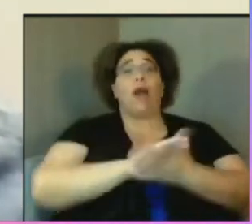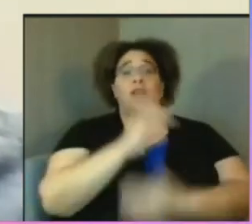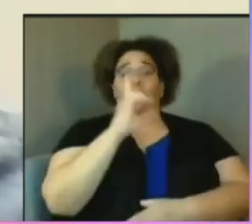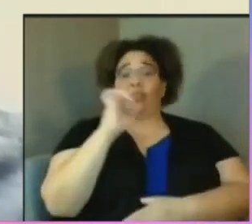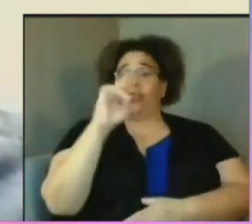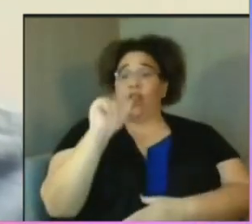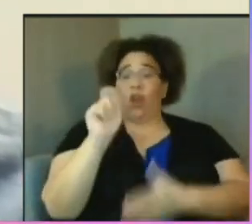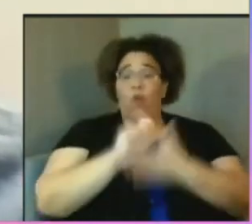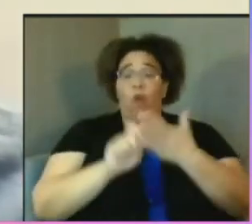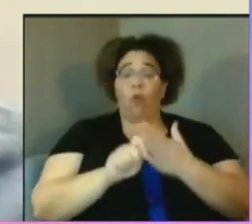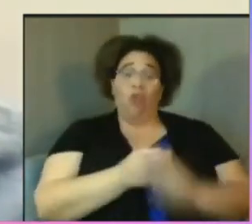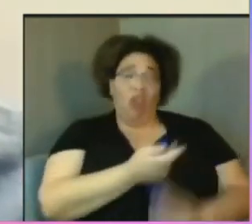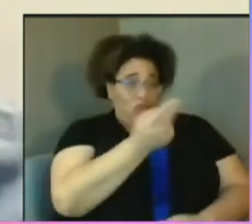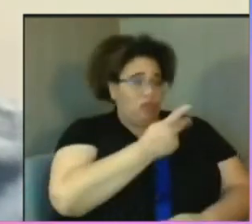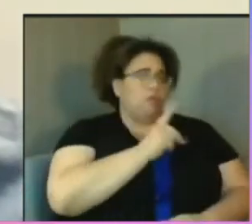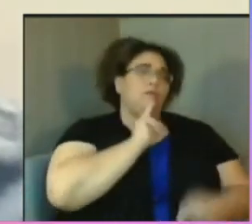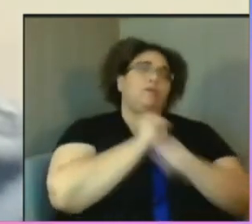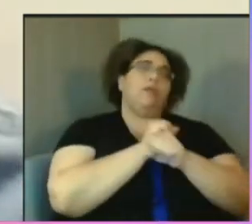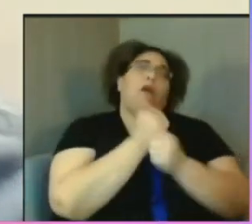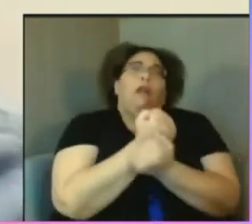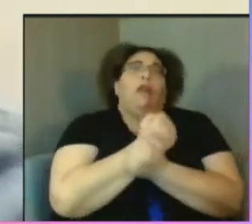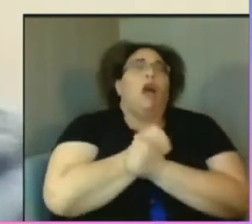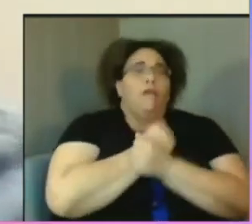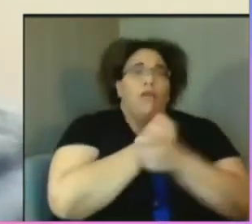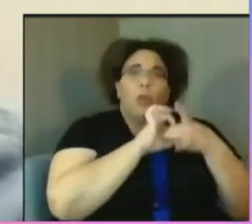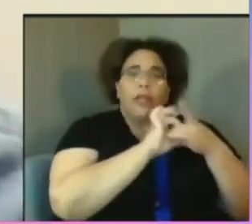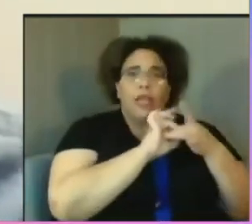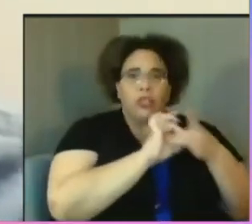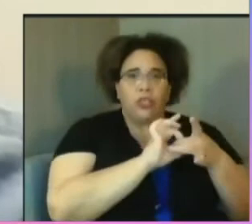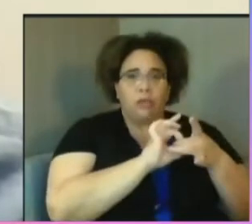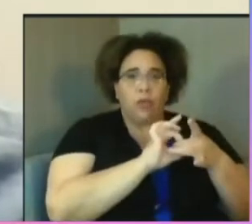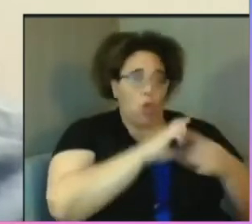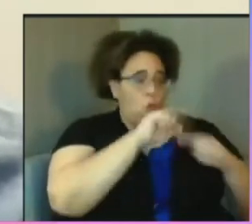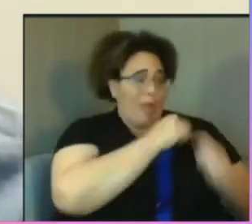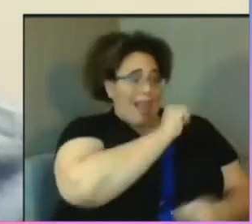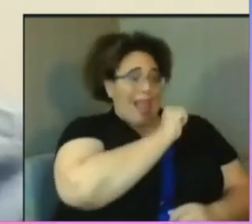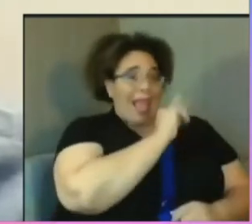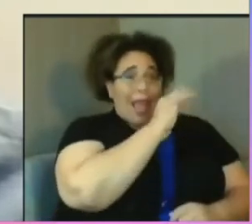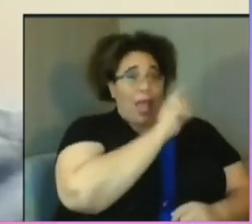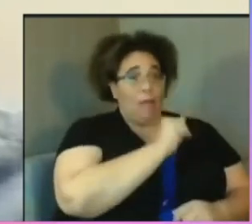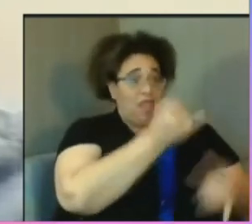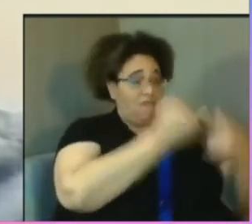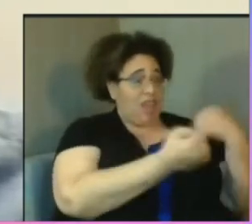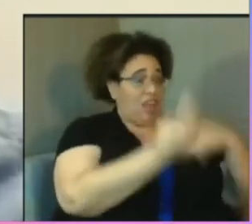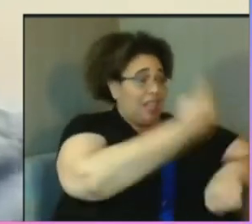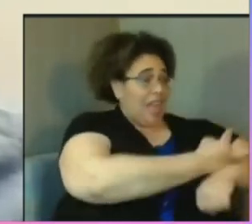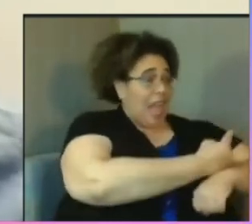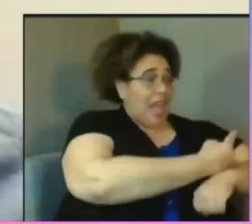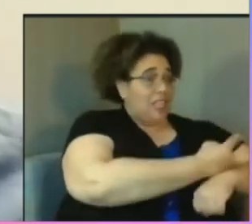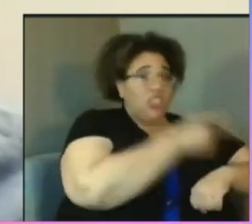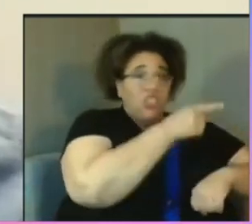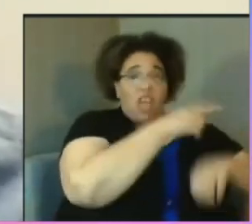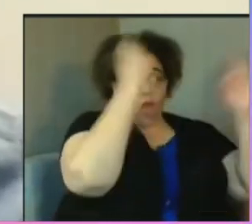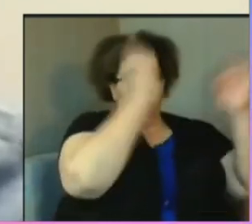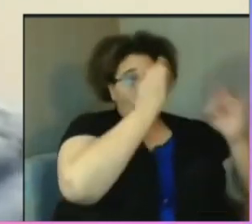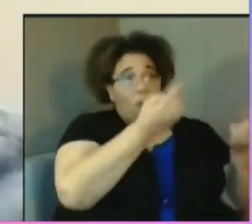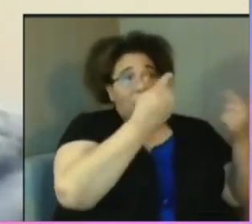and Donna in Amy's final days she still didn't know what happened with the Supreme Court case but she never lost hope